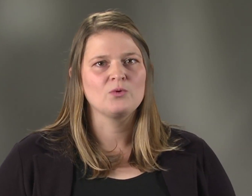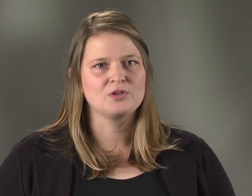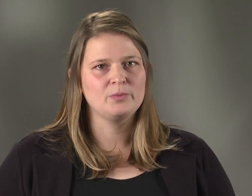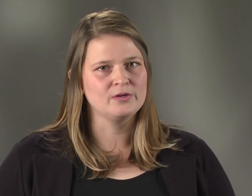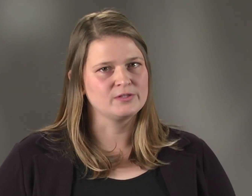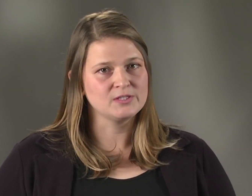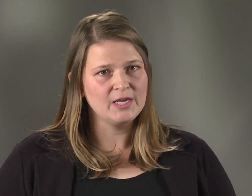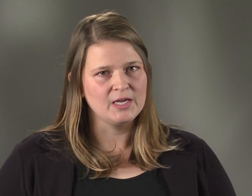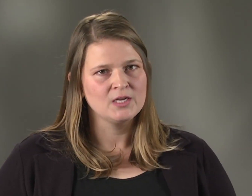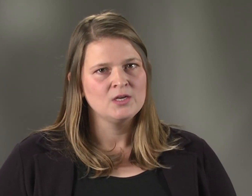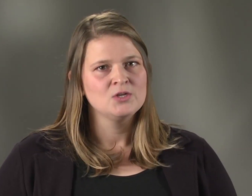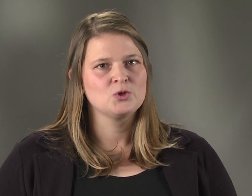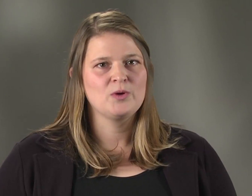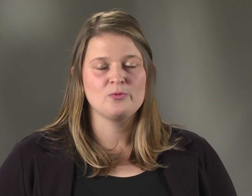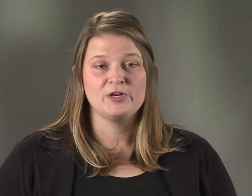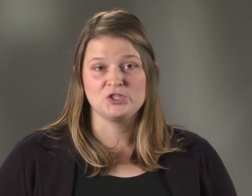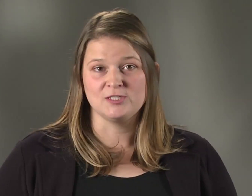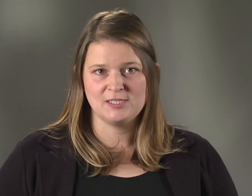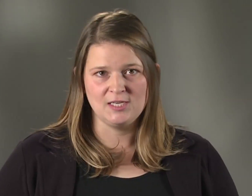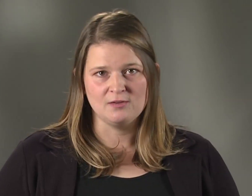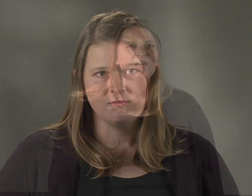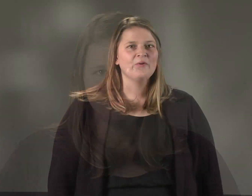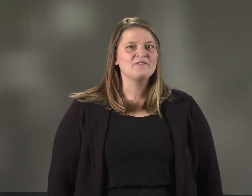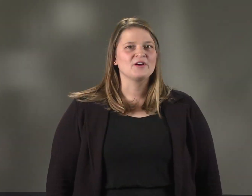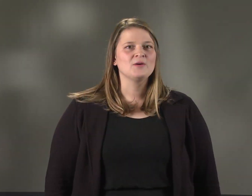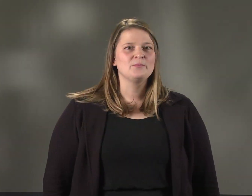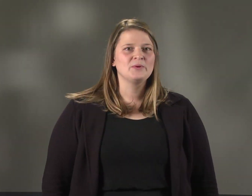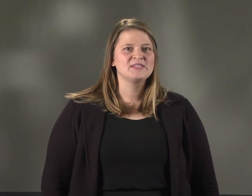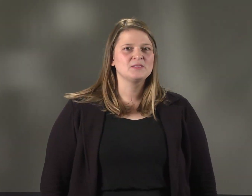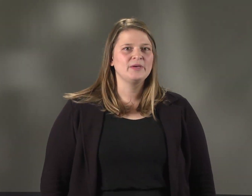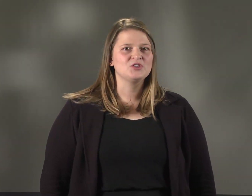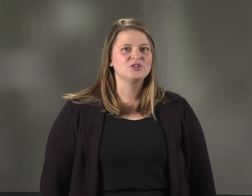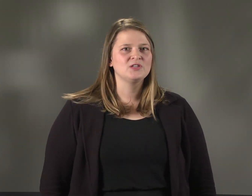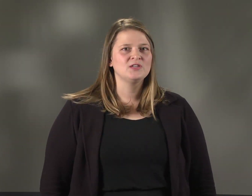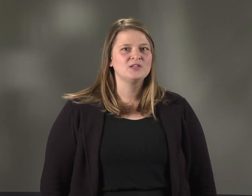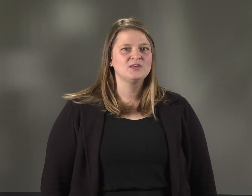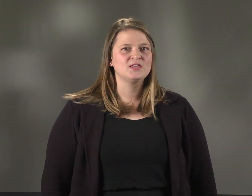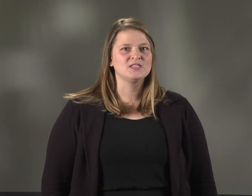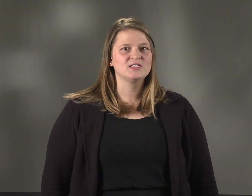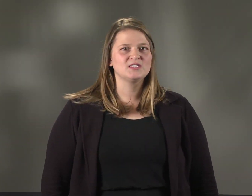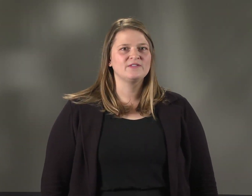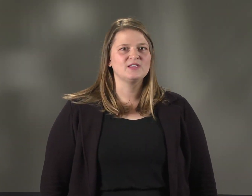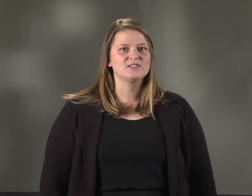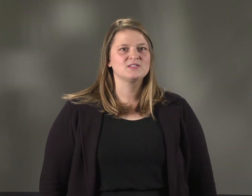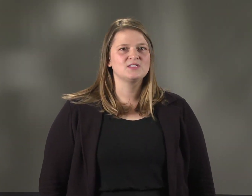what their peers are saying, so preparation is key. However, participation in these activities